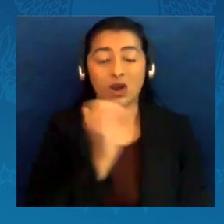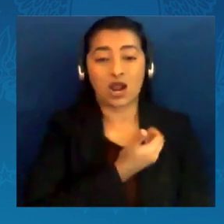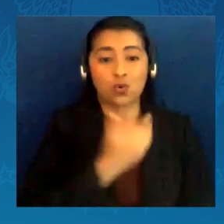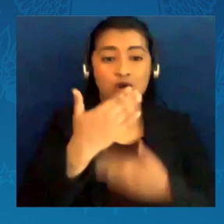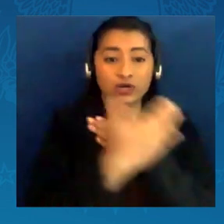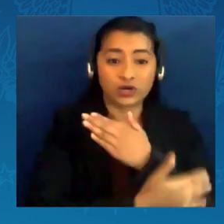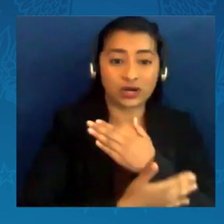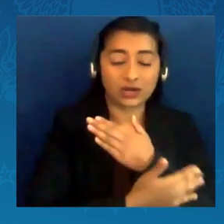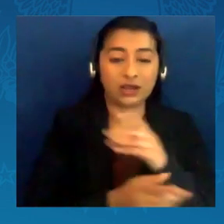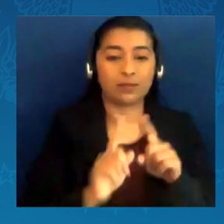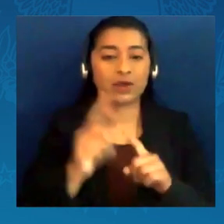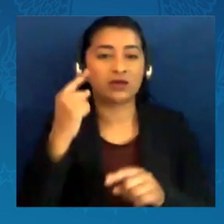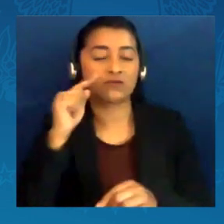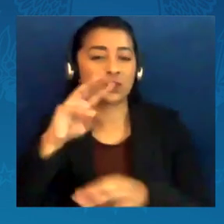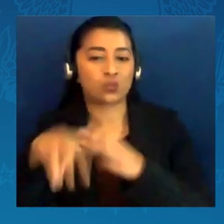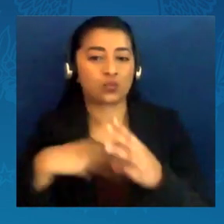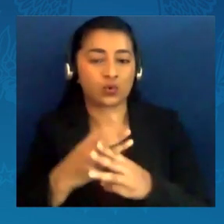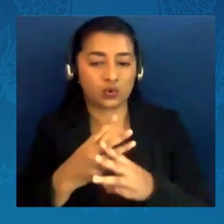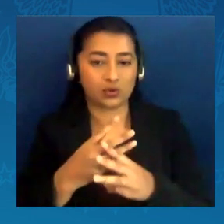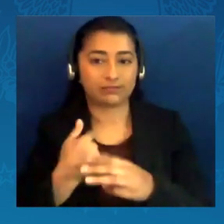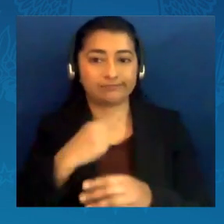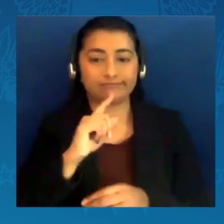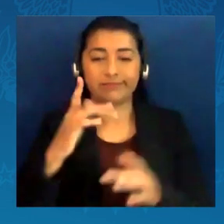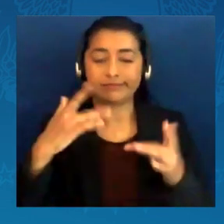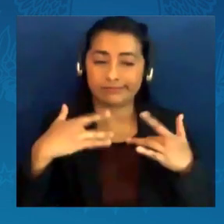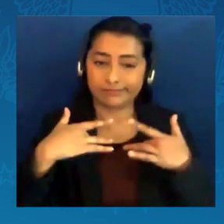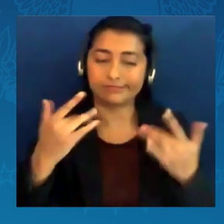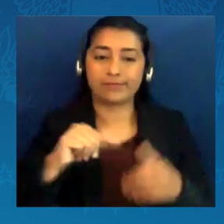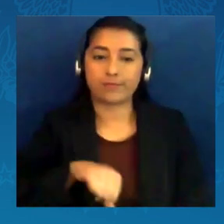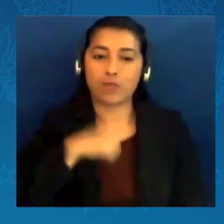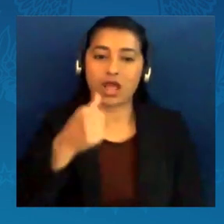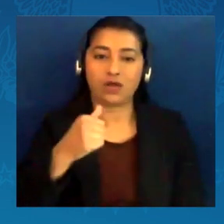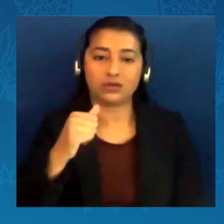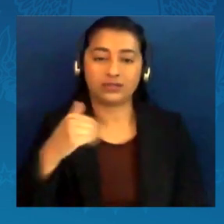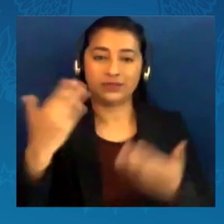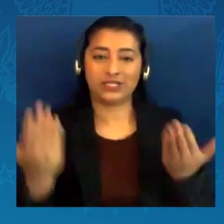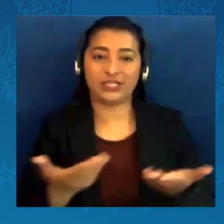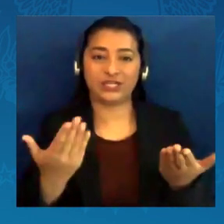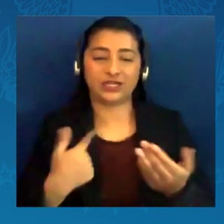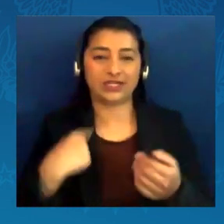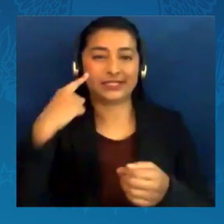So I'm very proud to be here. And I think about the world -- of the challenges,